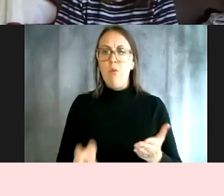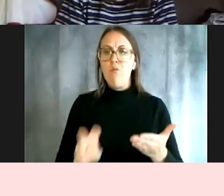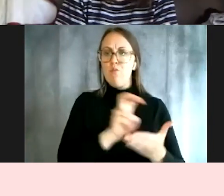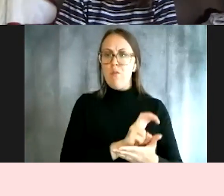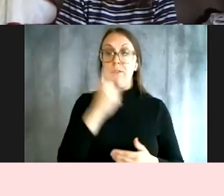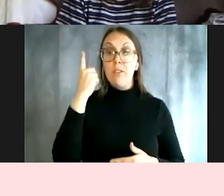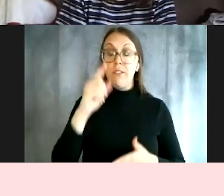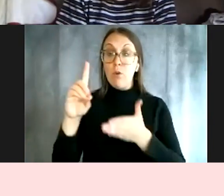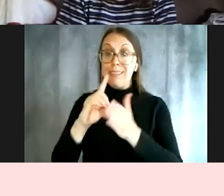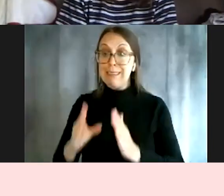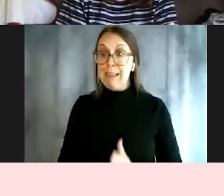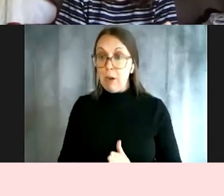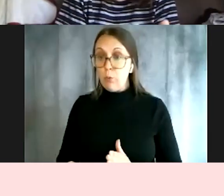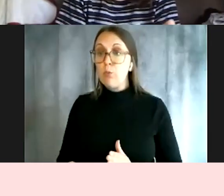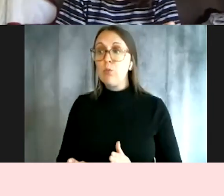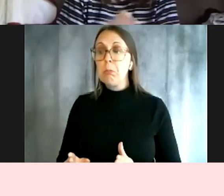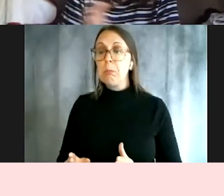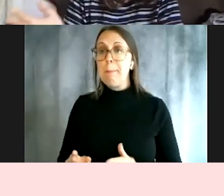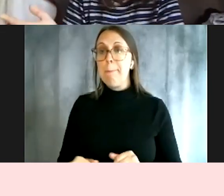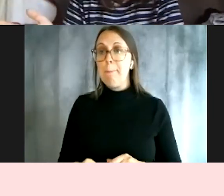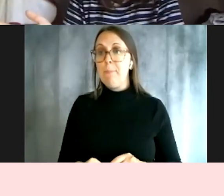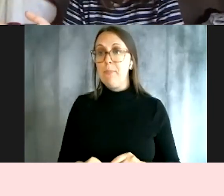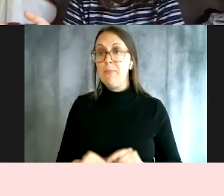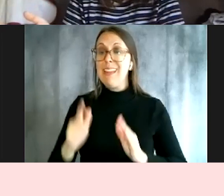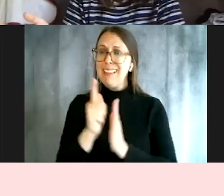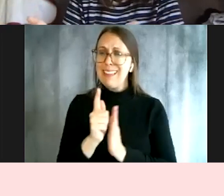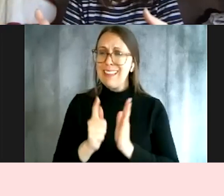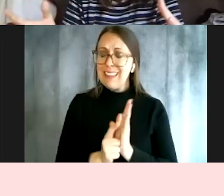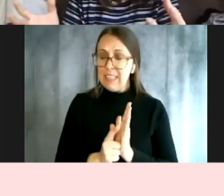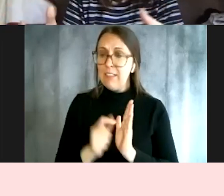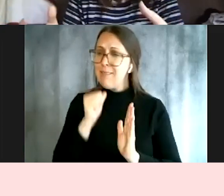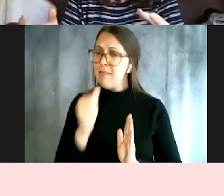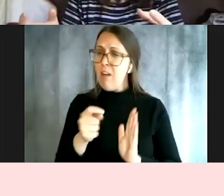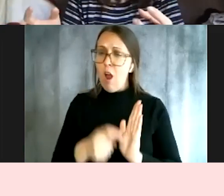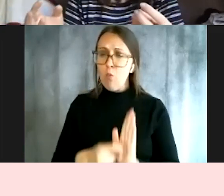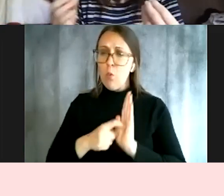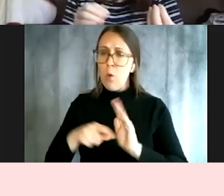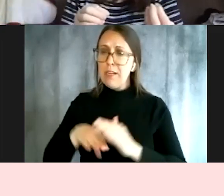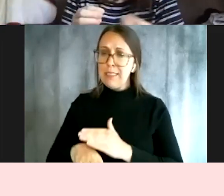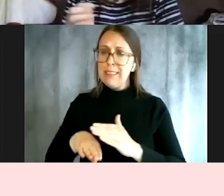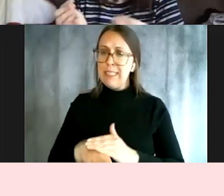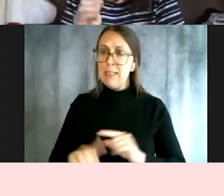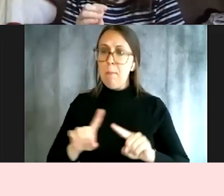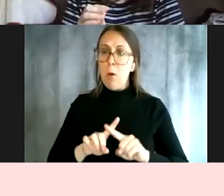website that needs to be legally accessible but they just want to include that in their process,